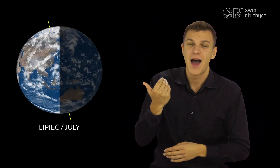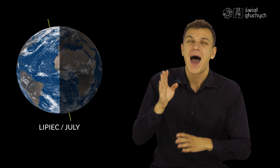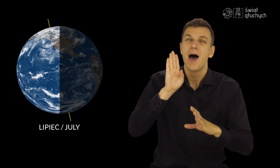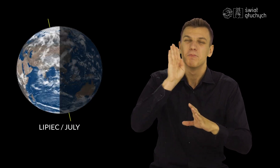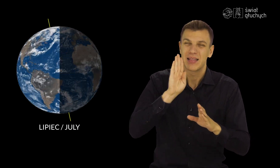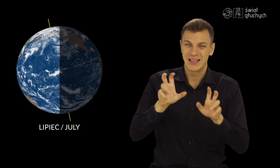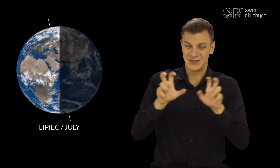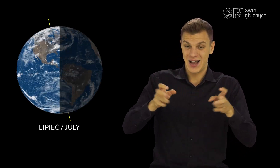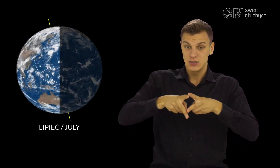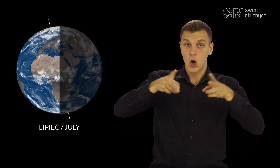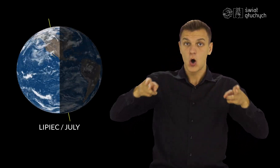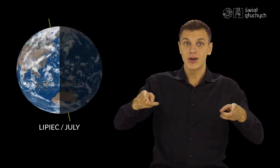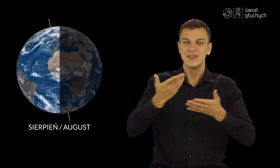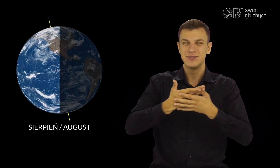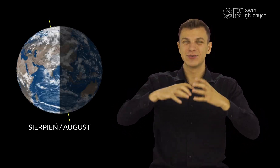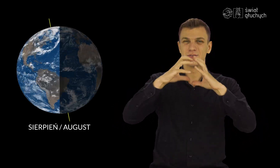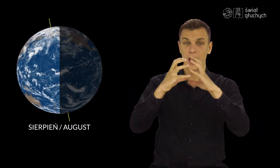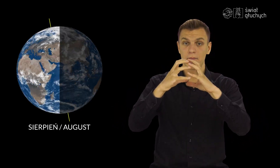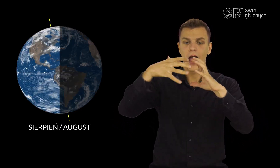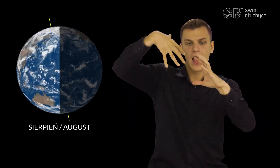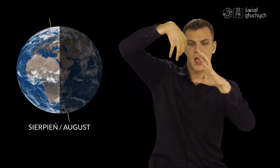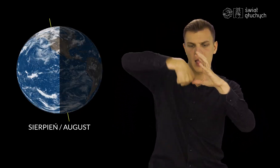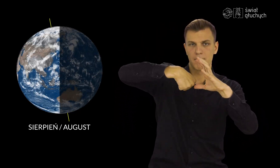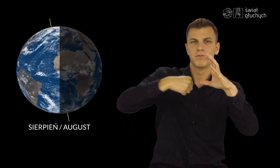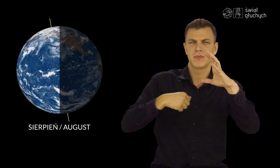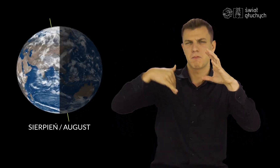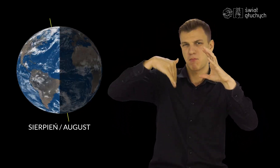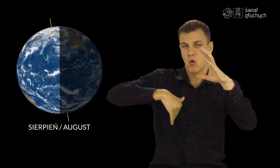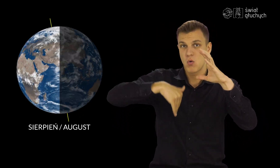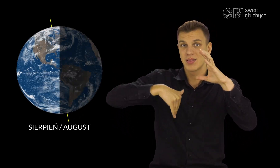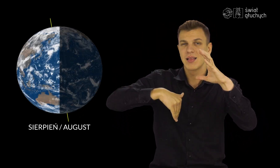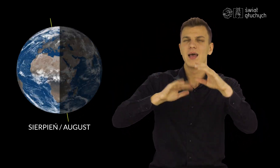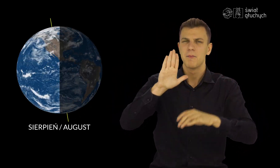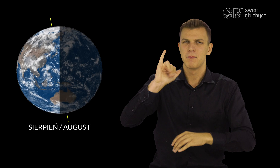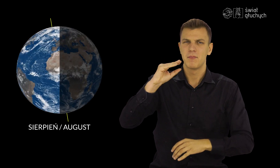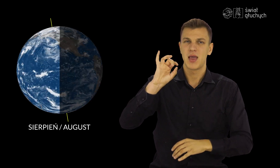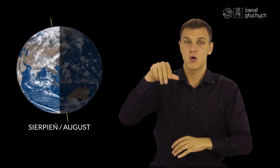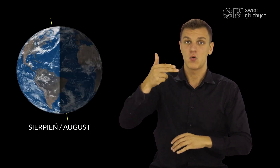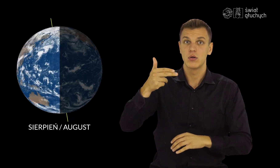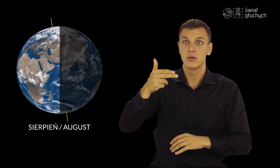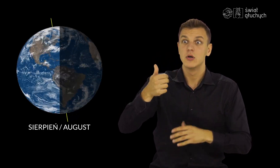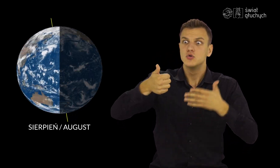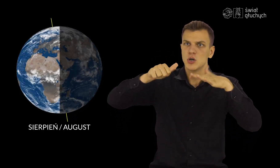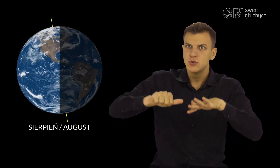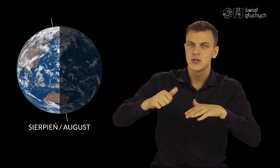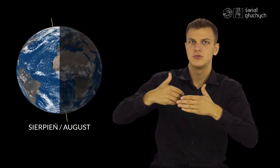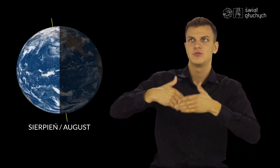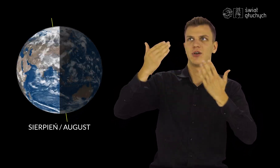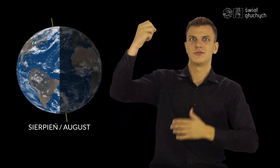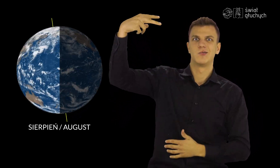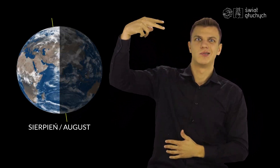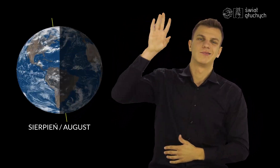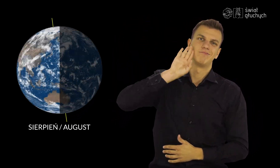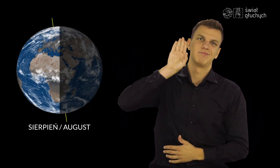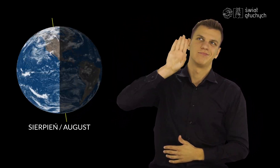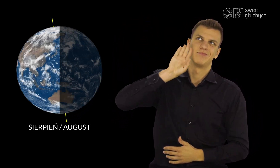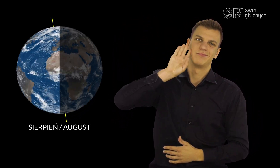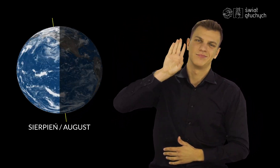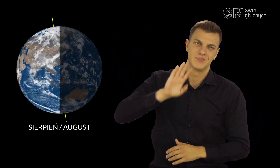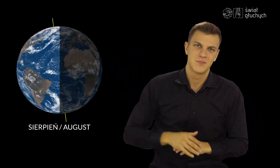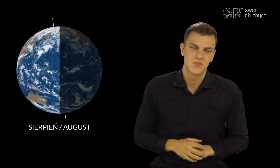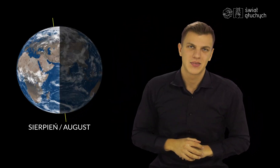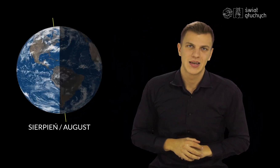then at the other pole, the south pole, there is also a semiannual polar day going on.